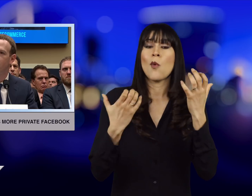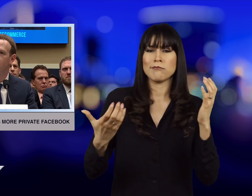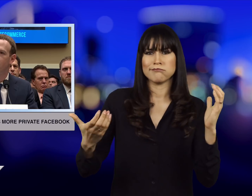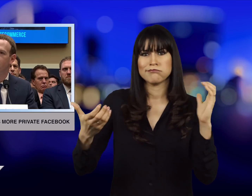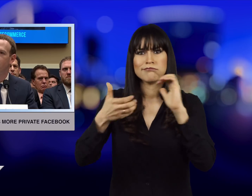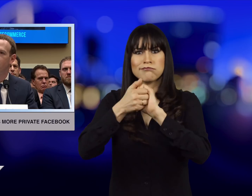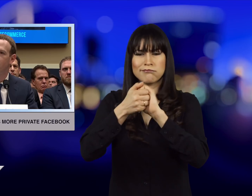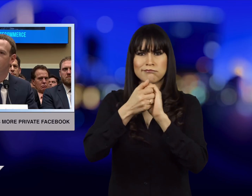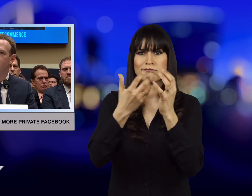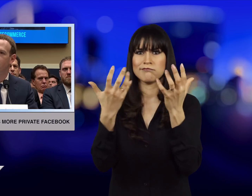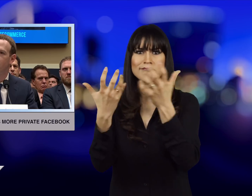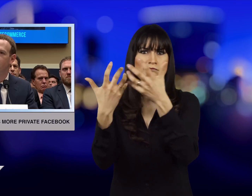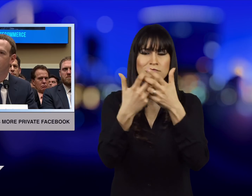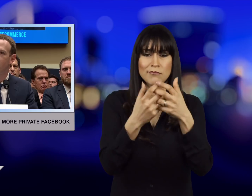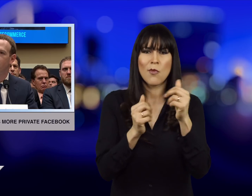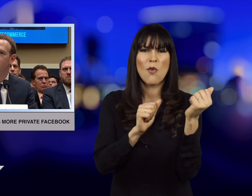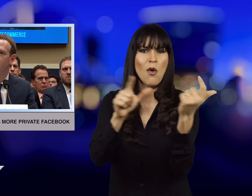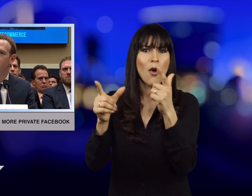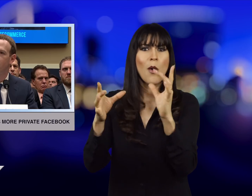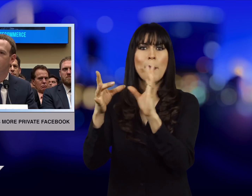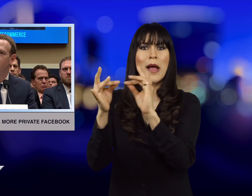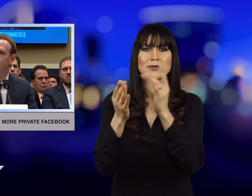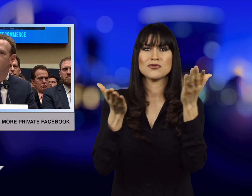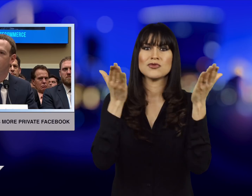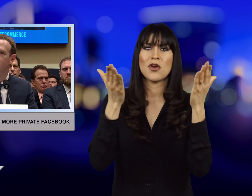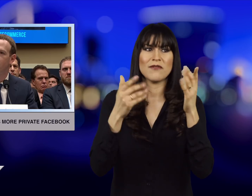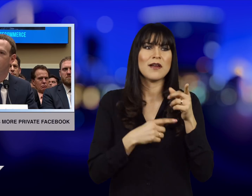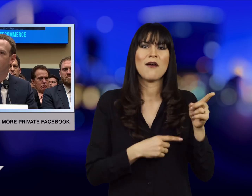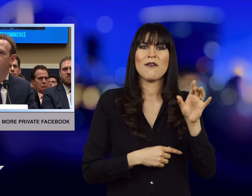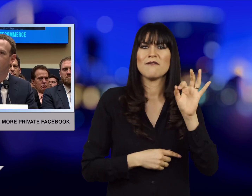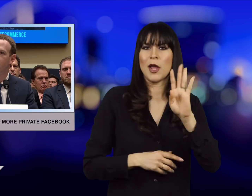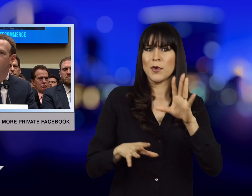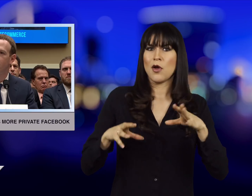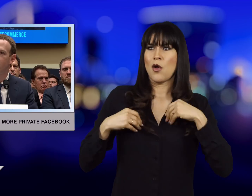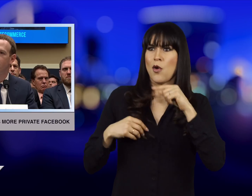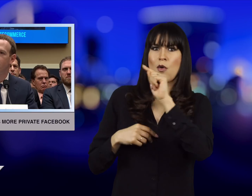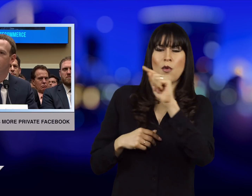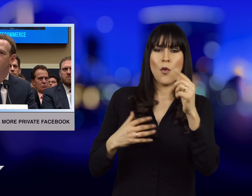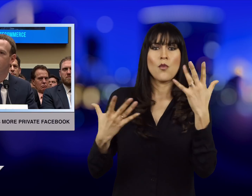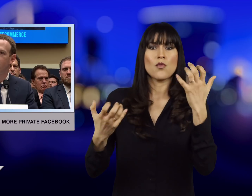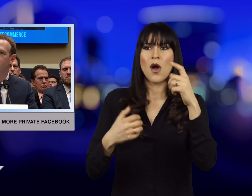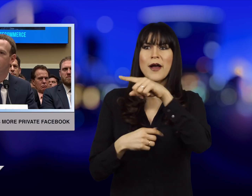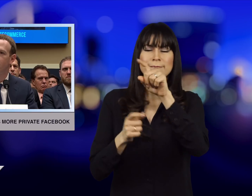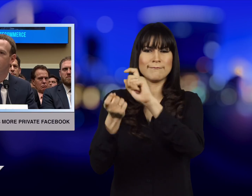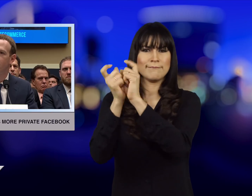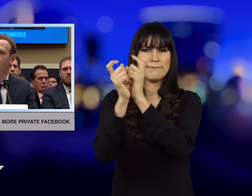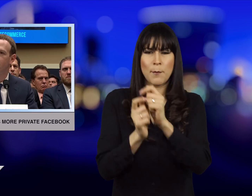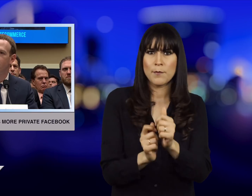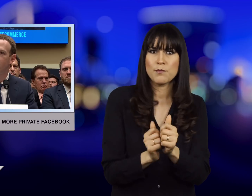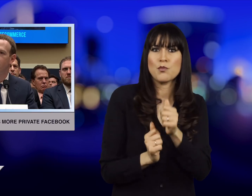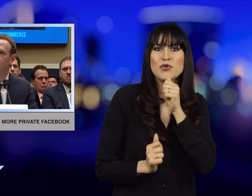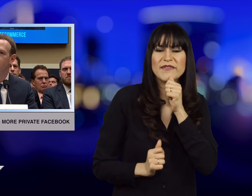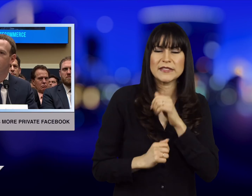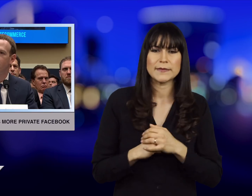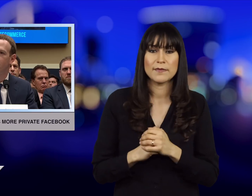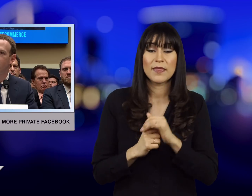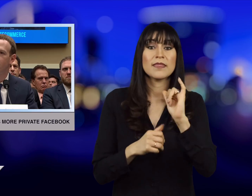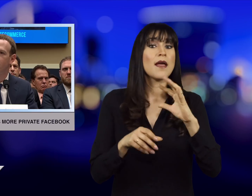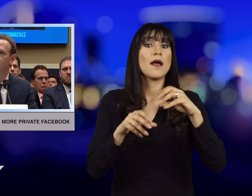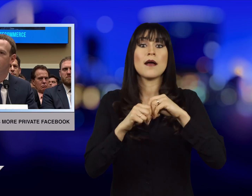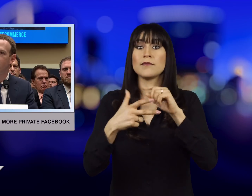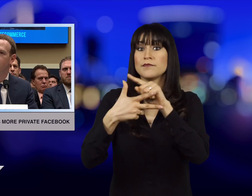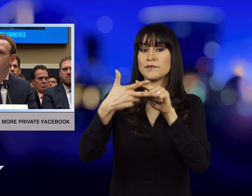He wants to integrate all the messaging services Facebook owns and encrypt messages on them.